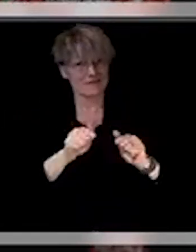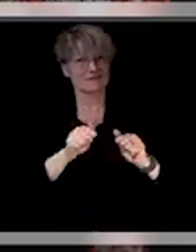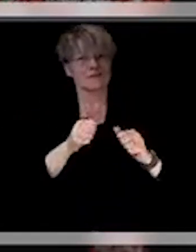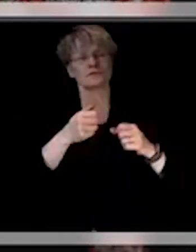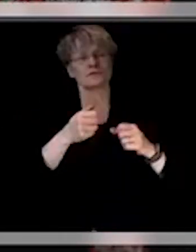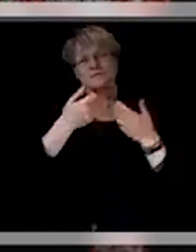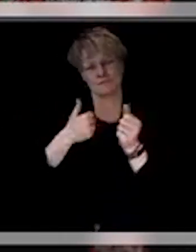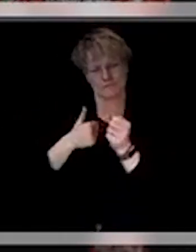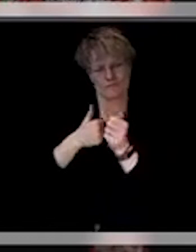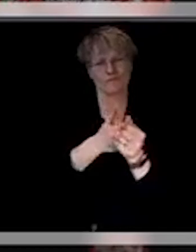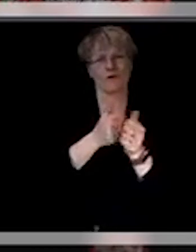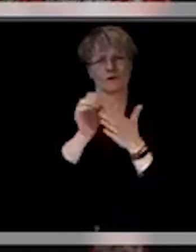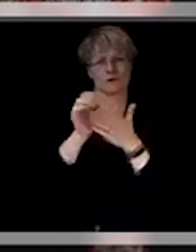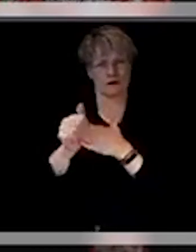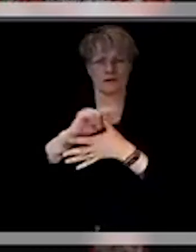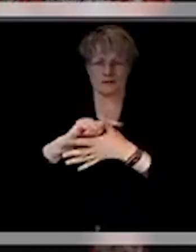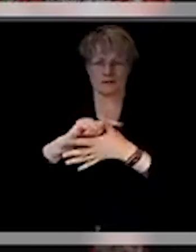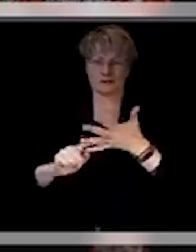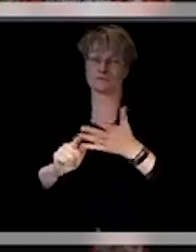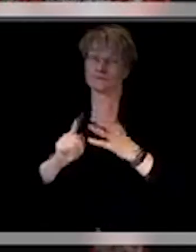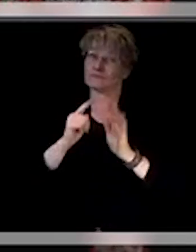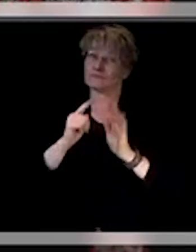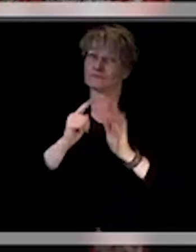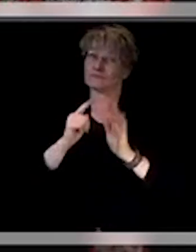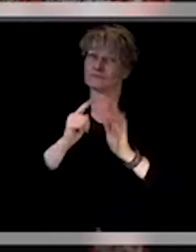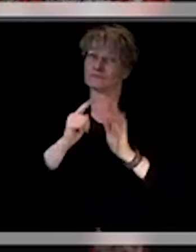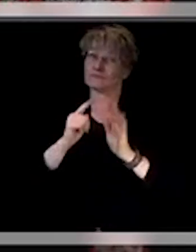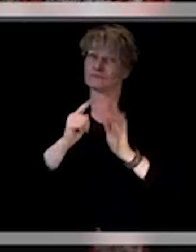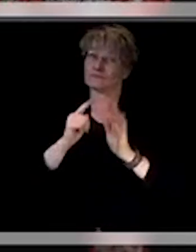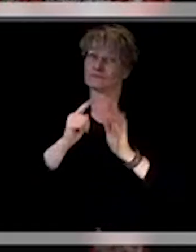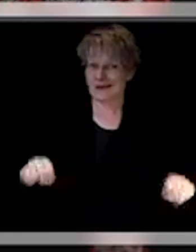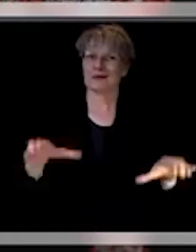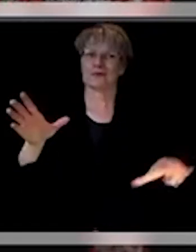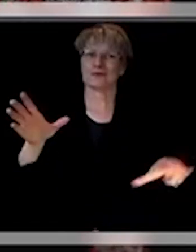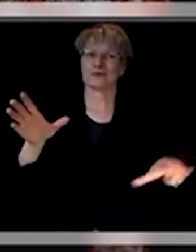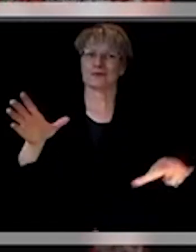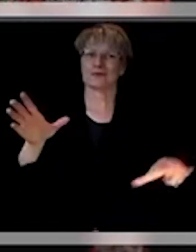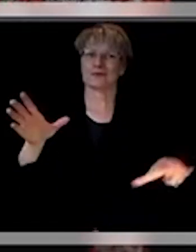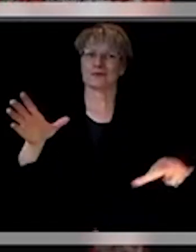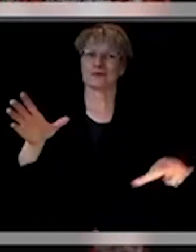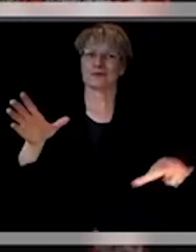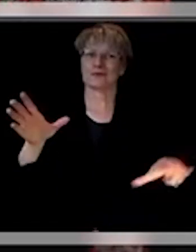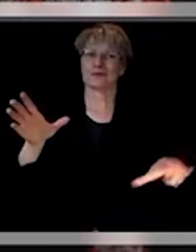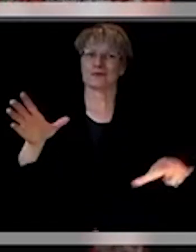to show that it's possible. So, we’ll just be continuing to plug away and hope to support